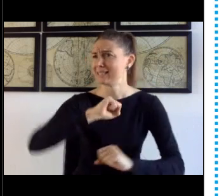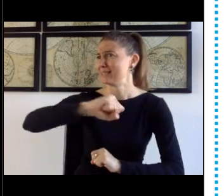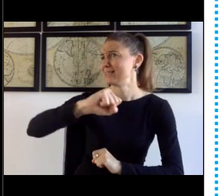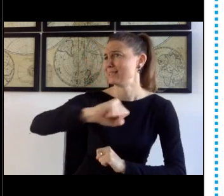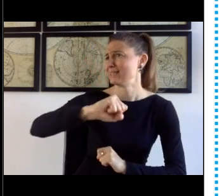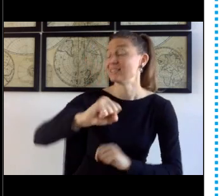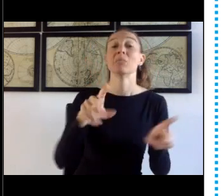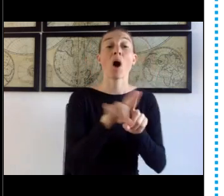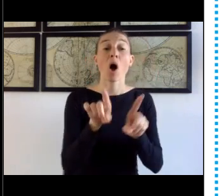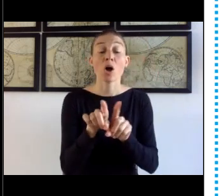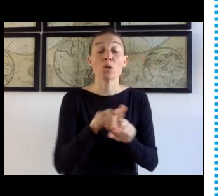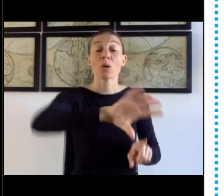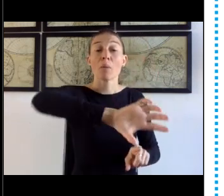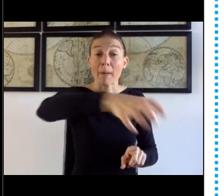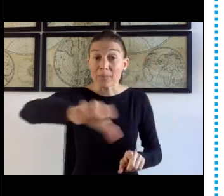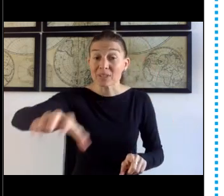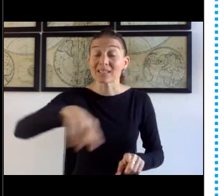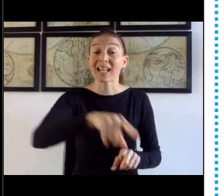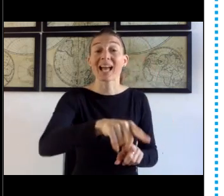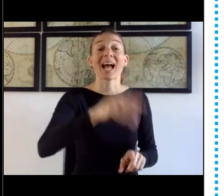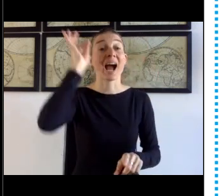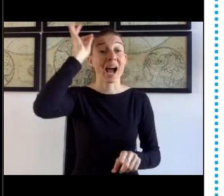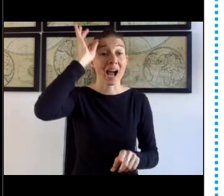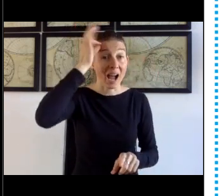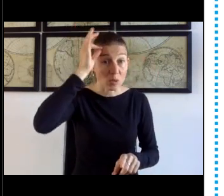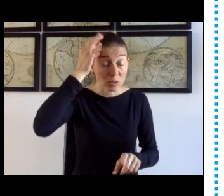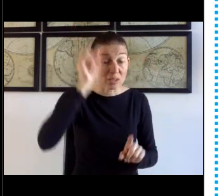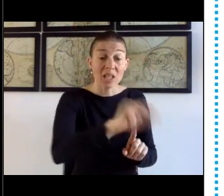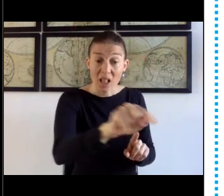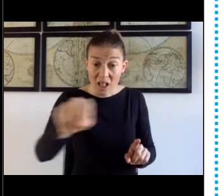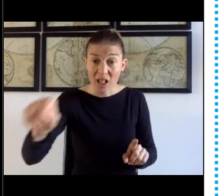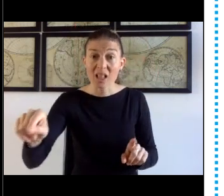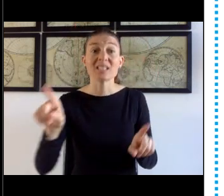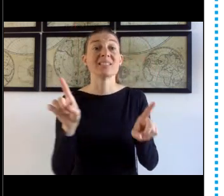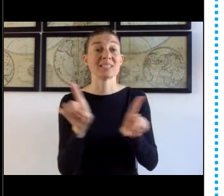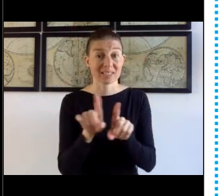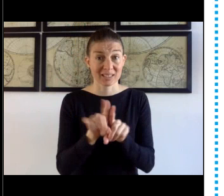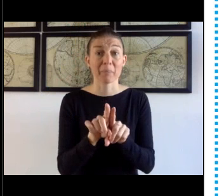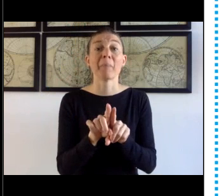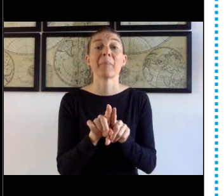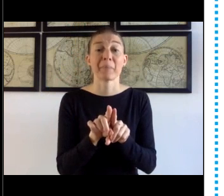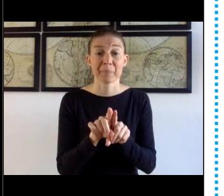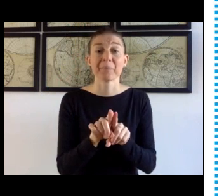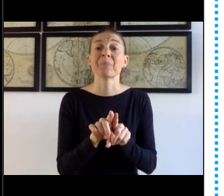the Council in this case is really opposed to making the rules stricter in general.